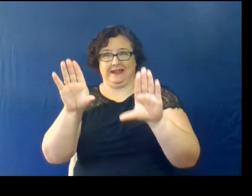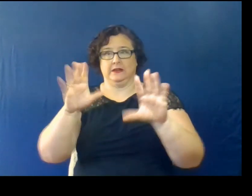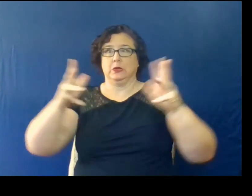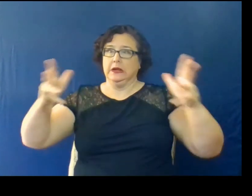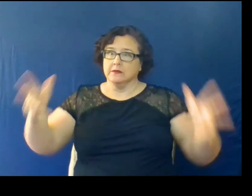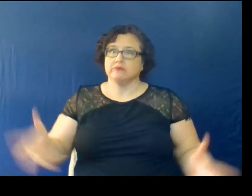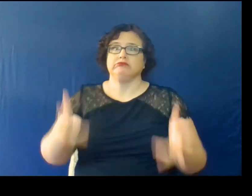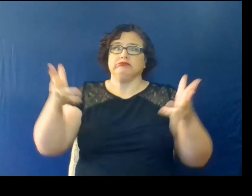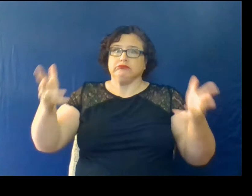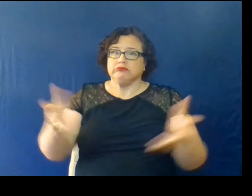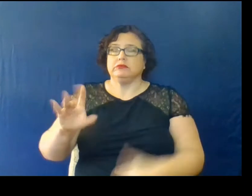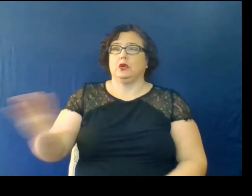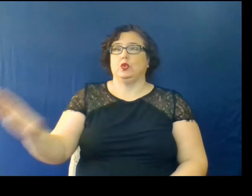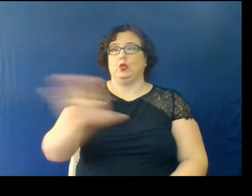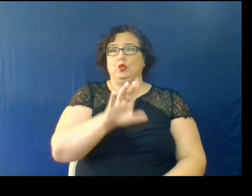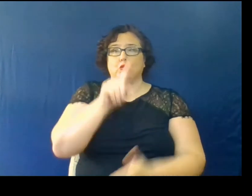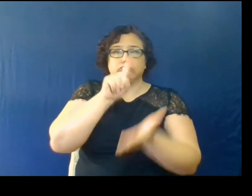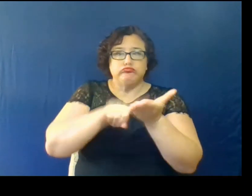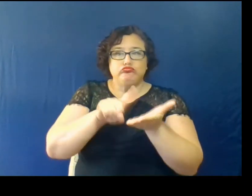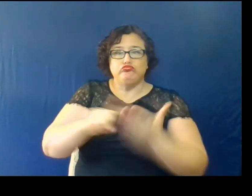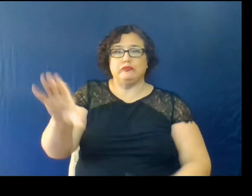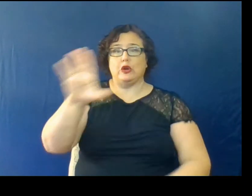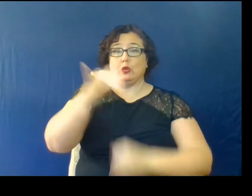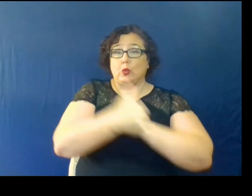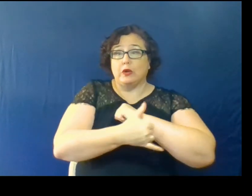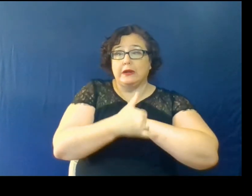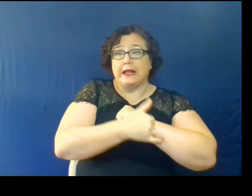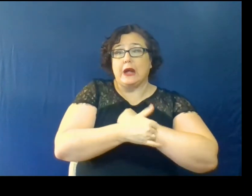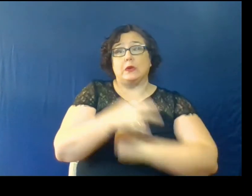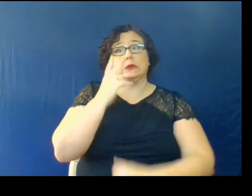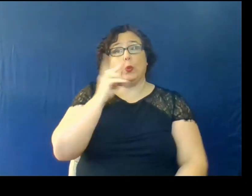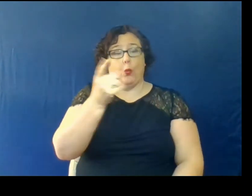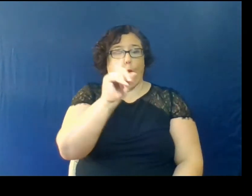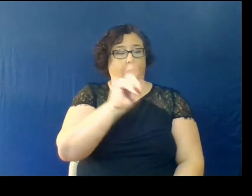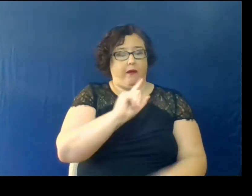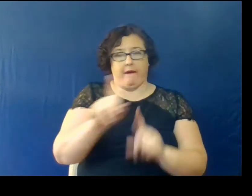your specific county and find out where you can where and when you can vote in advance because